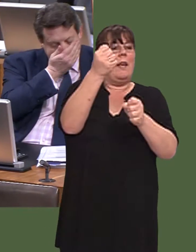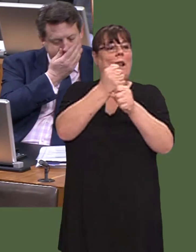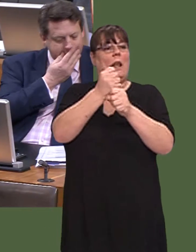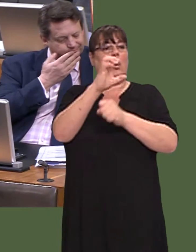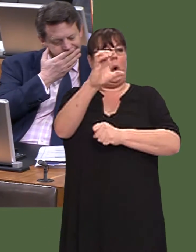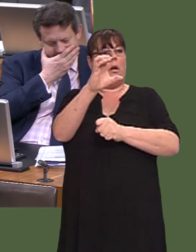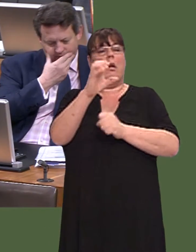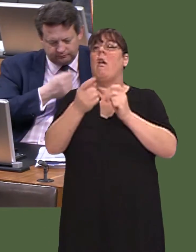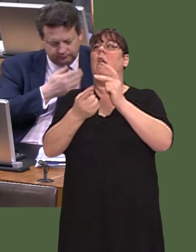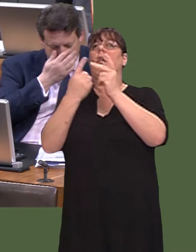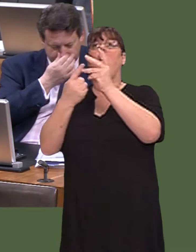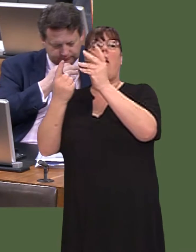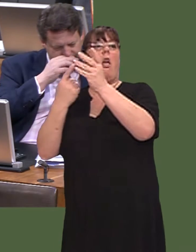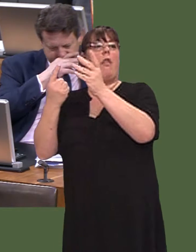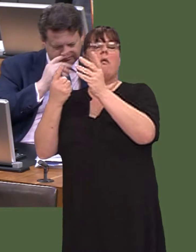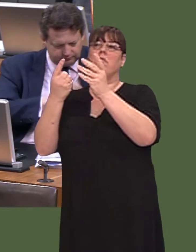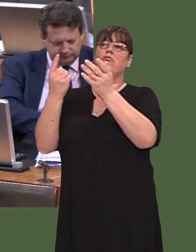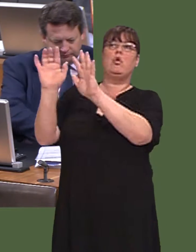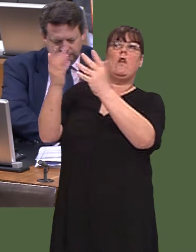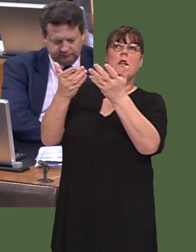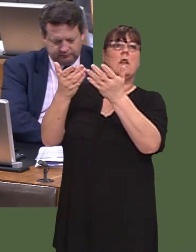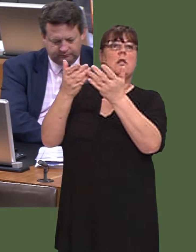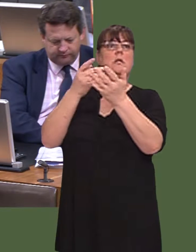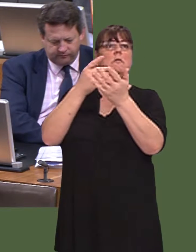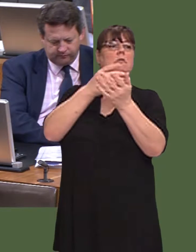Some activity will be outsourced to alternative providers.